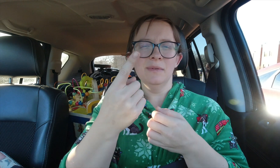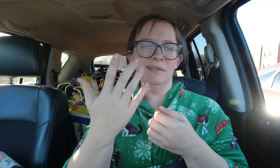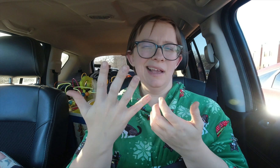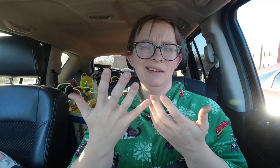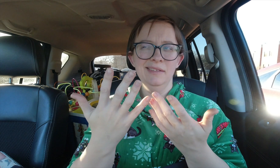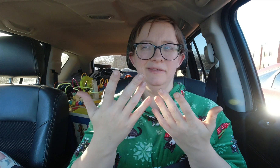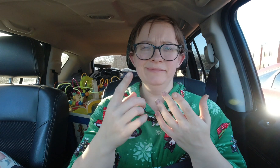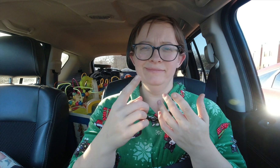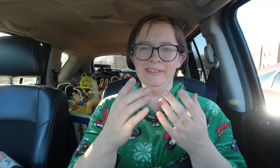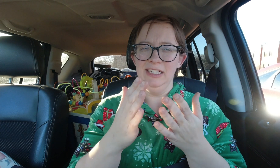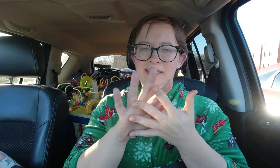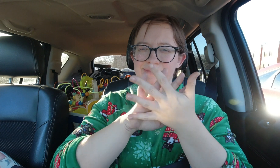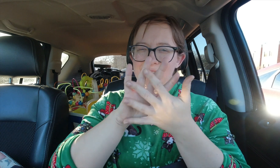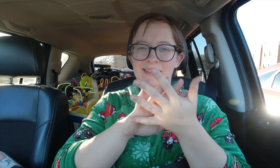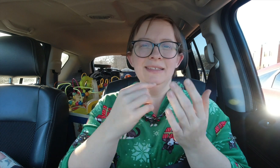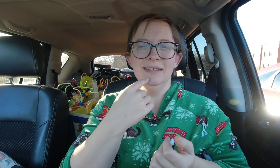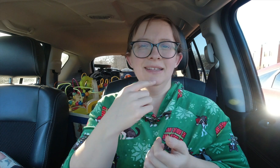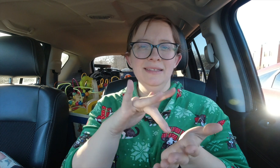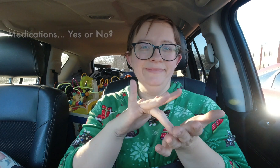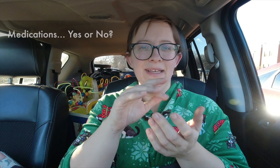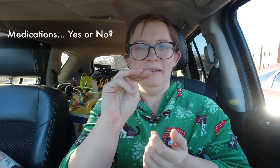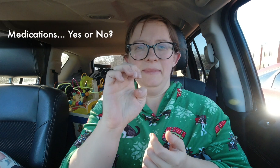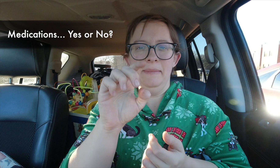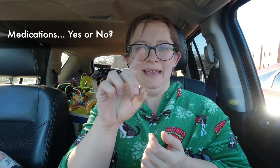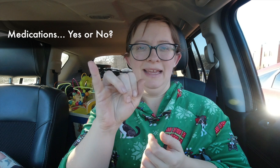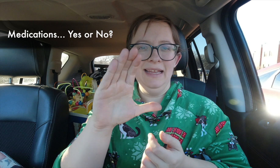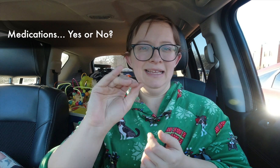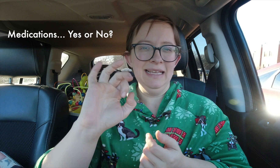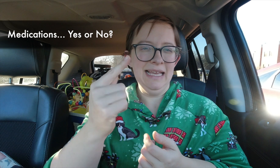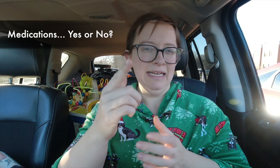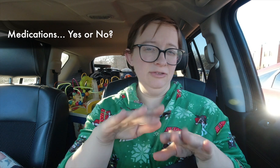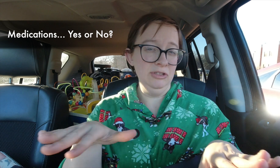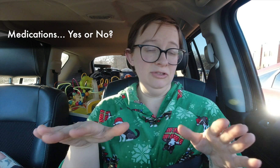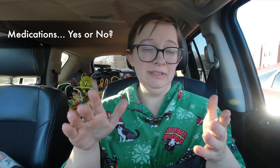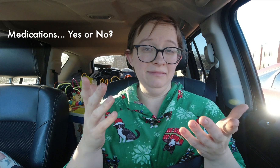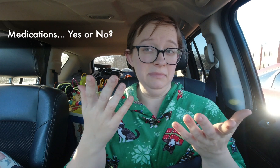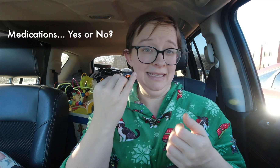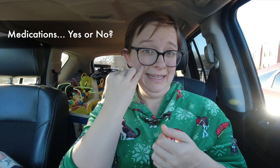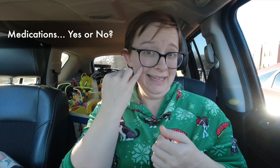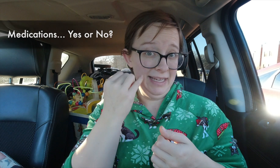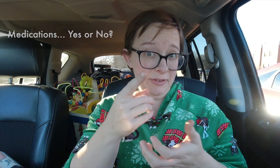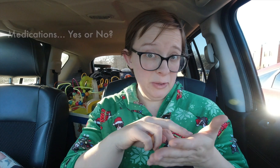Okay next one is kind of vague. It just says medications for children.